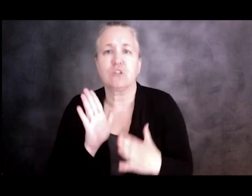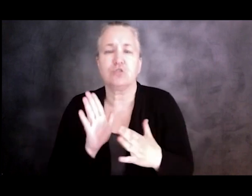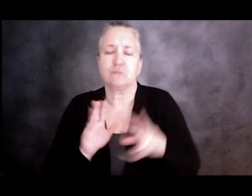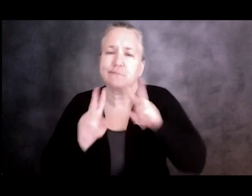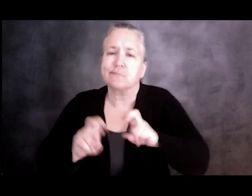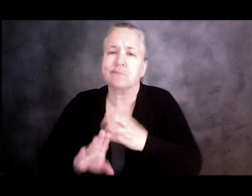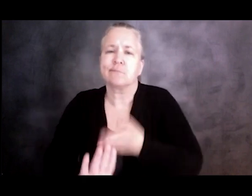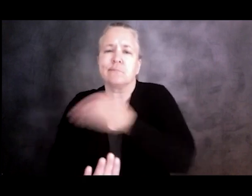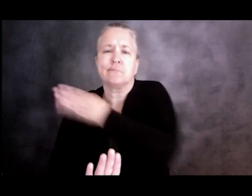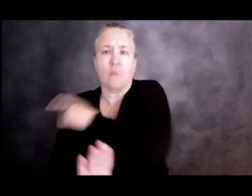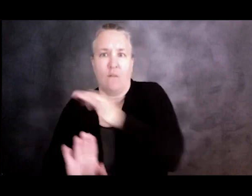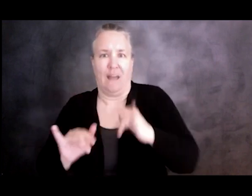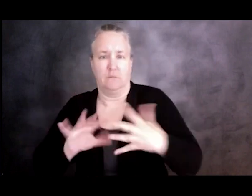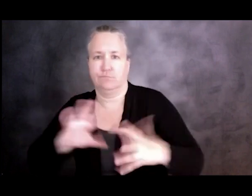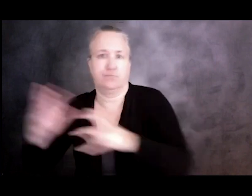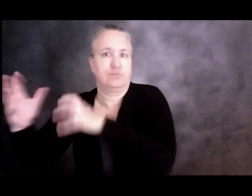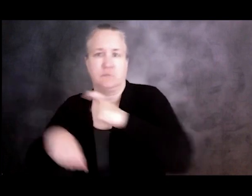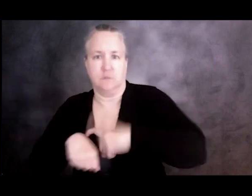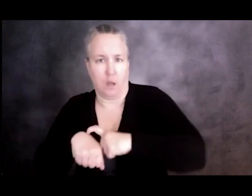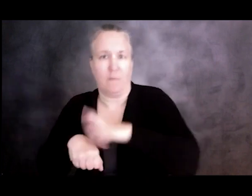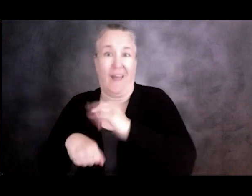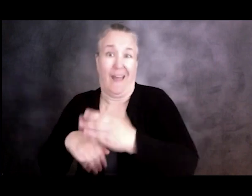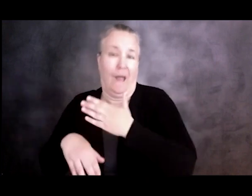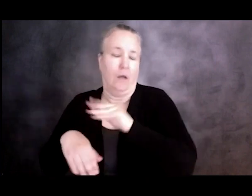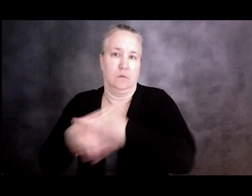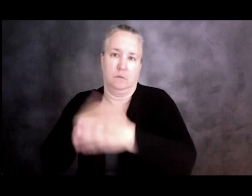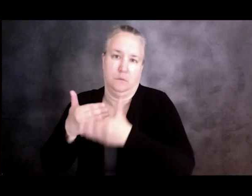of the tumultuous time and its aftermath from a new perspective."